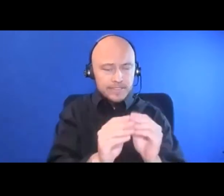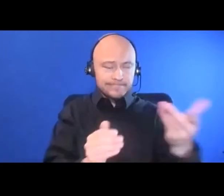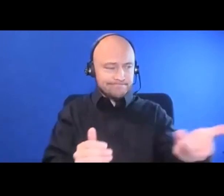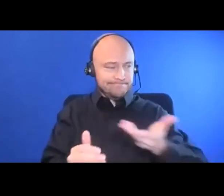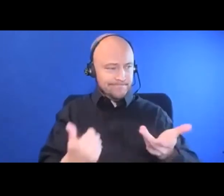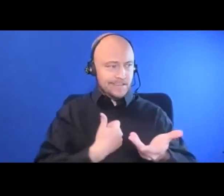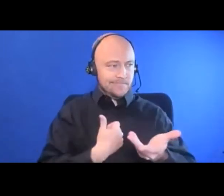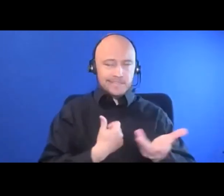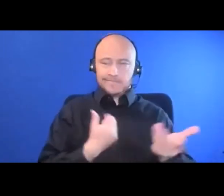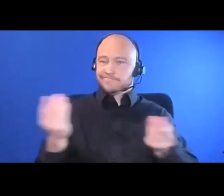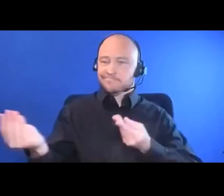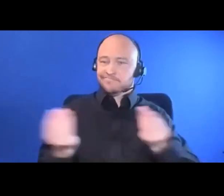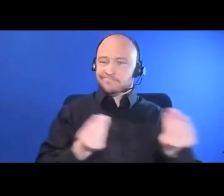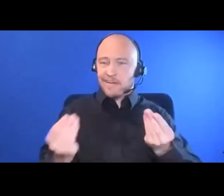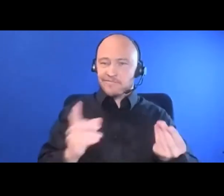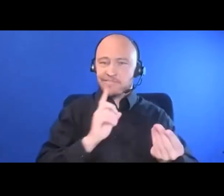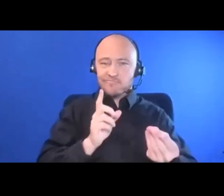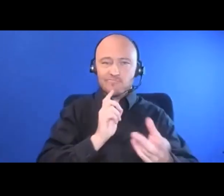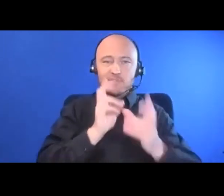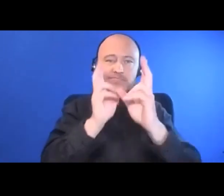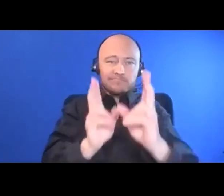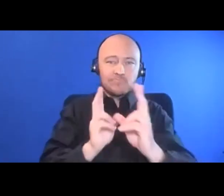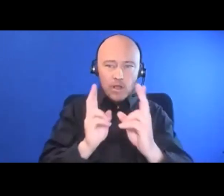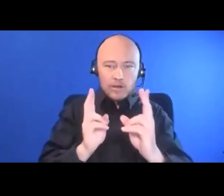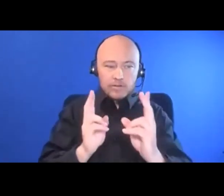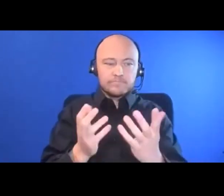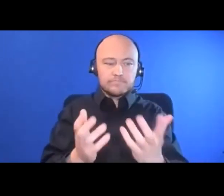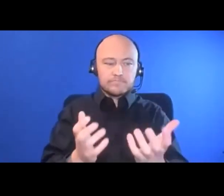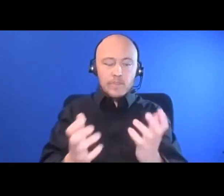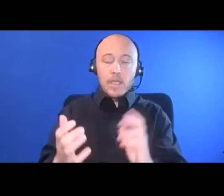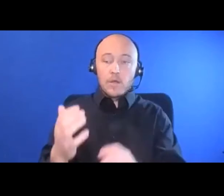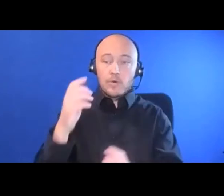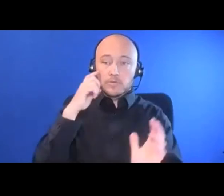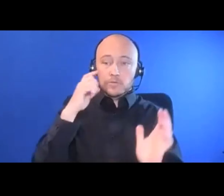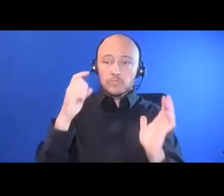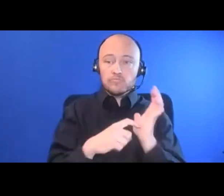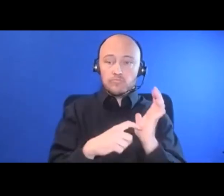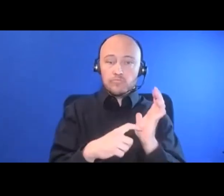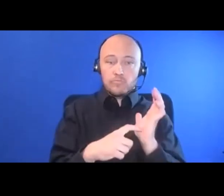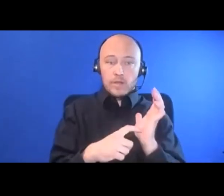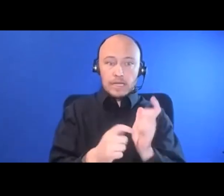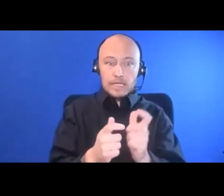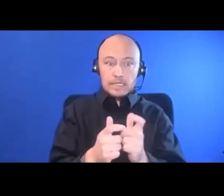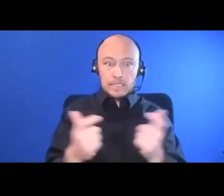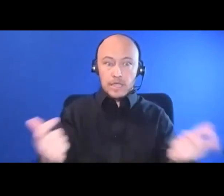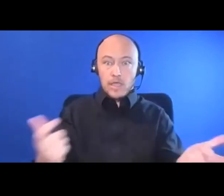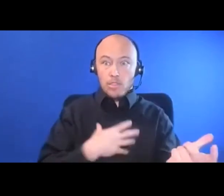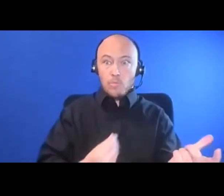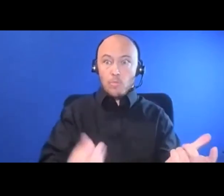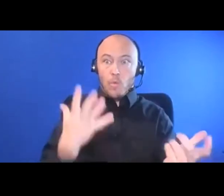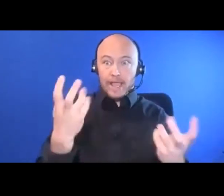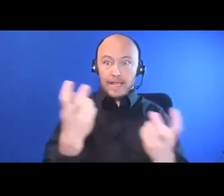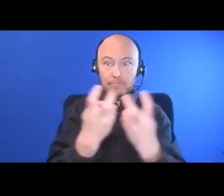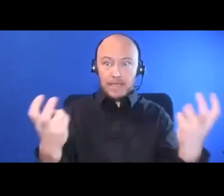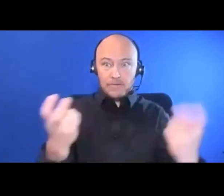It's really an honor, and I do want to acknowledge the glaring whiteness of our panel, but I hope that this can serve